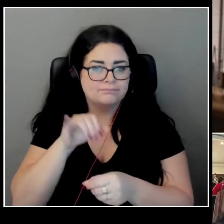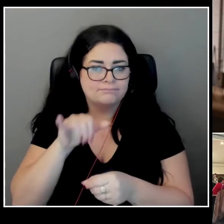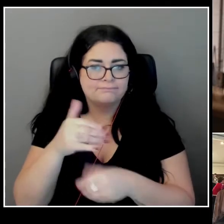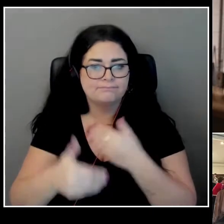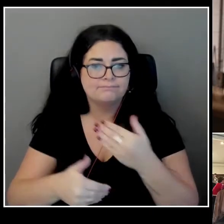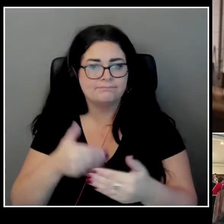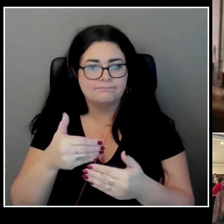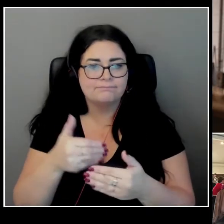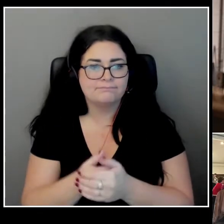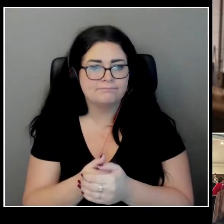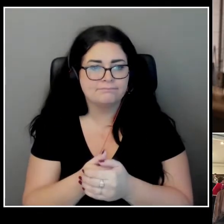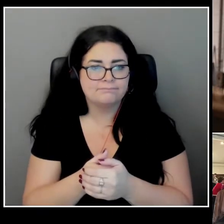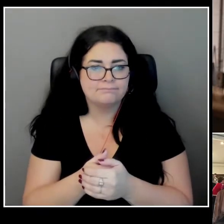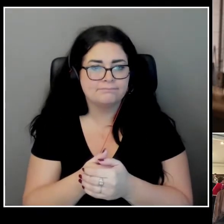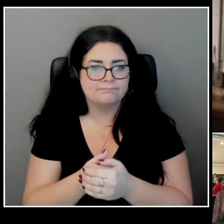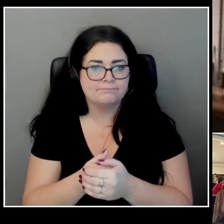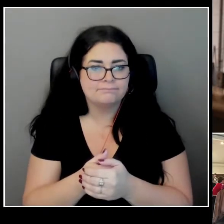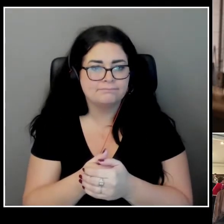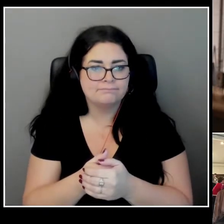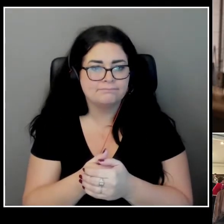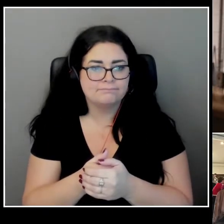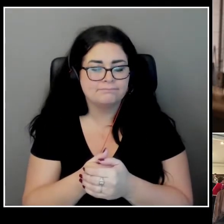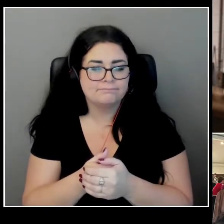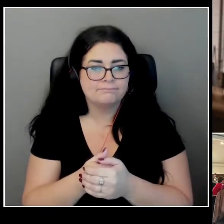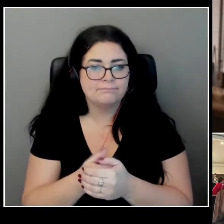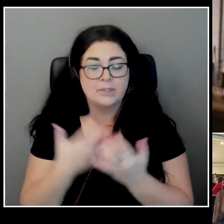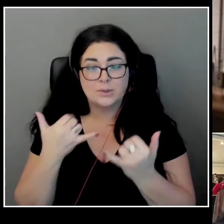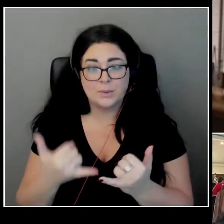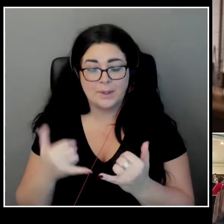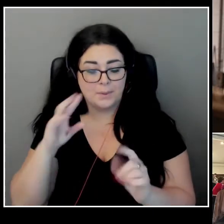From a governance perspective, we continued to focus on ensuring